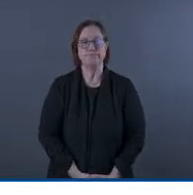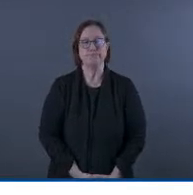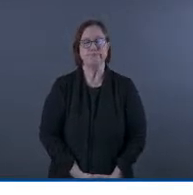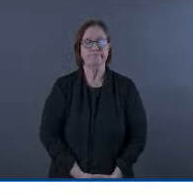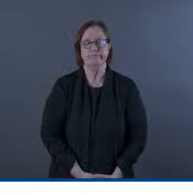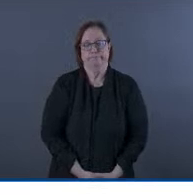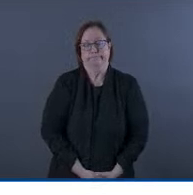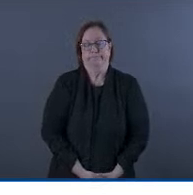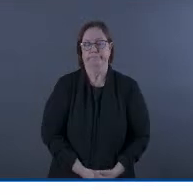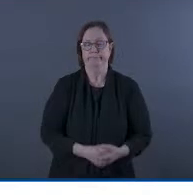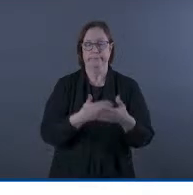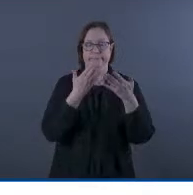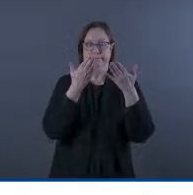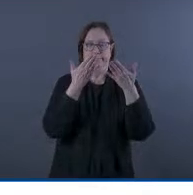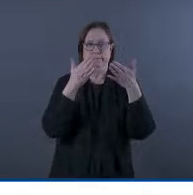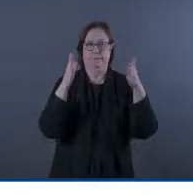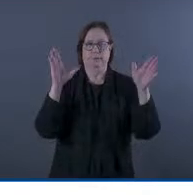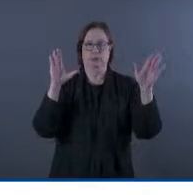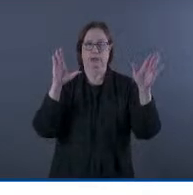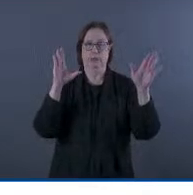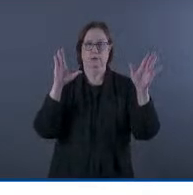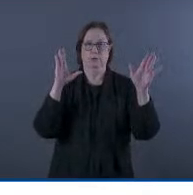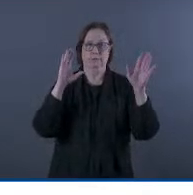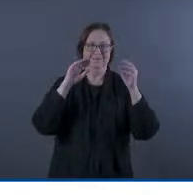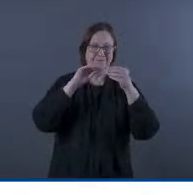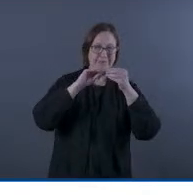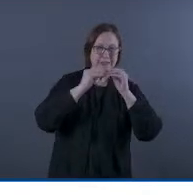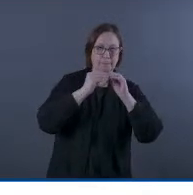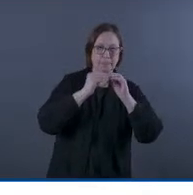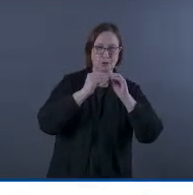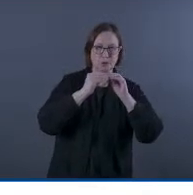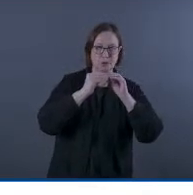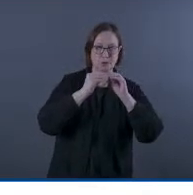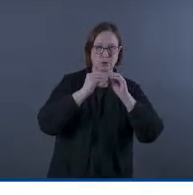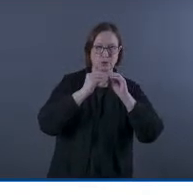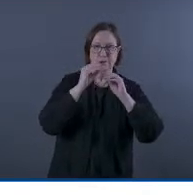of the number and percentage of people who've at least received a first dose